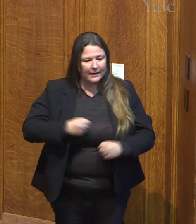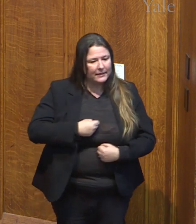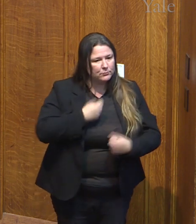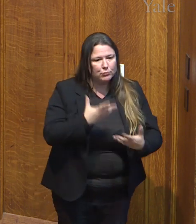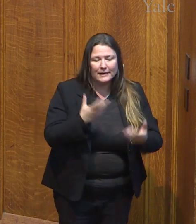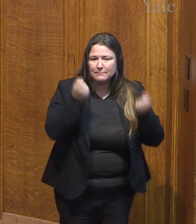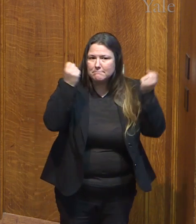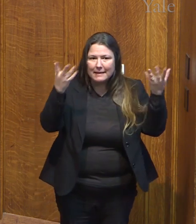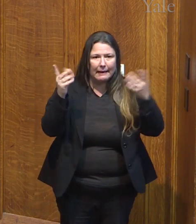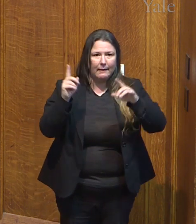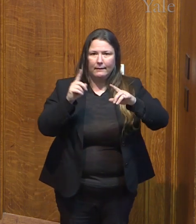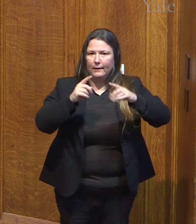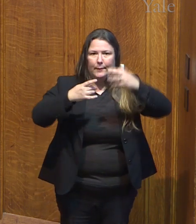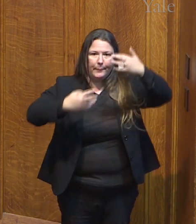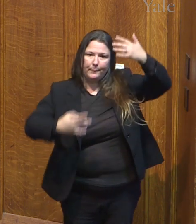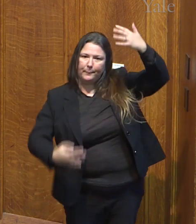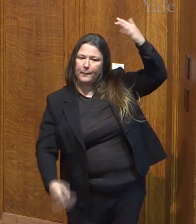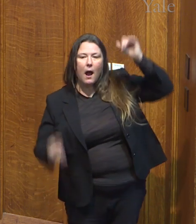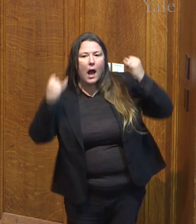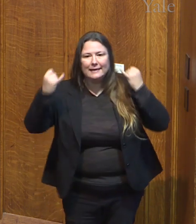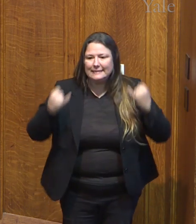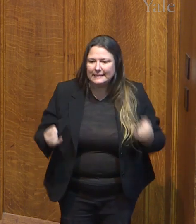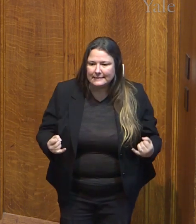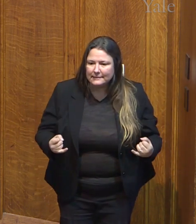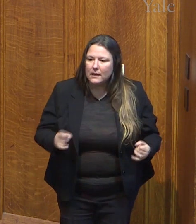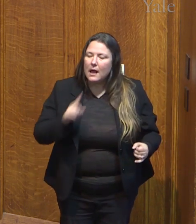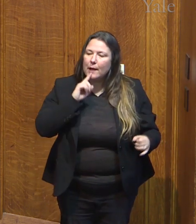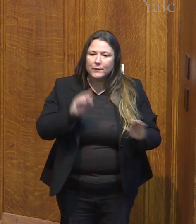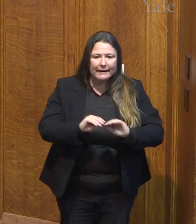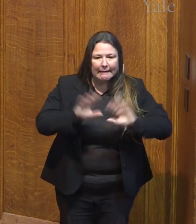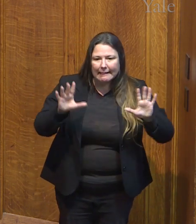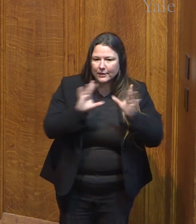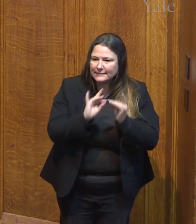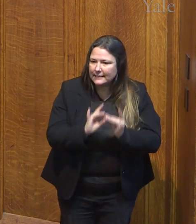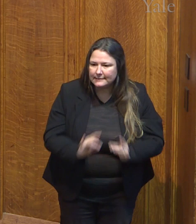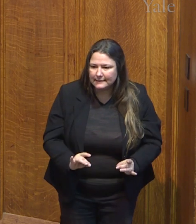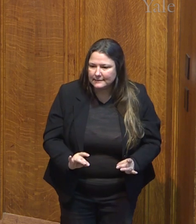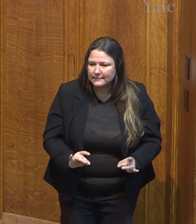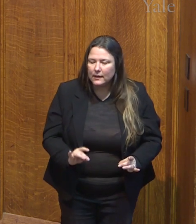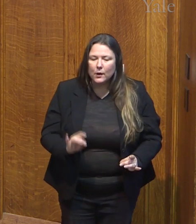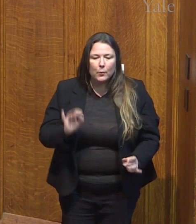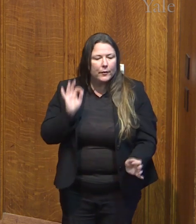of ideas in well-formed sentences with impeccable syntax.